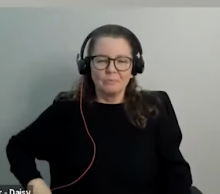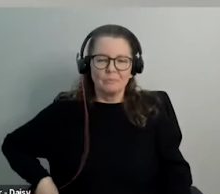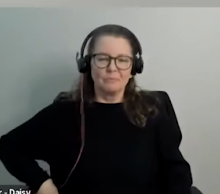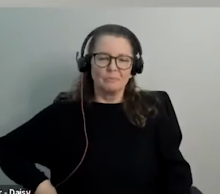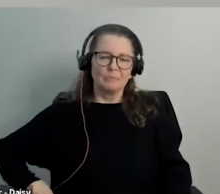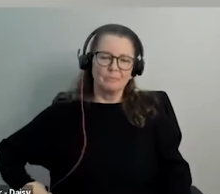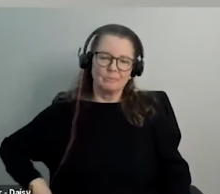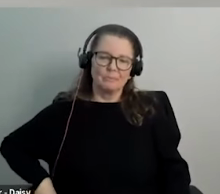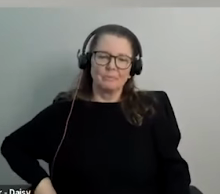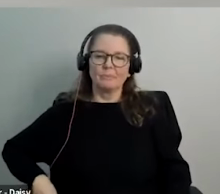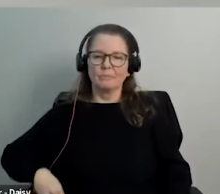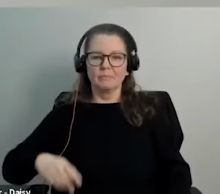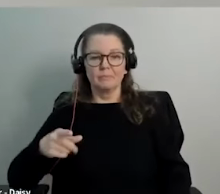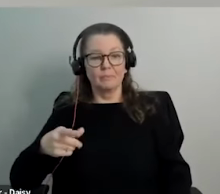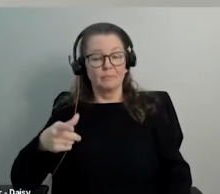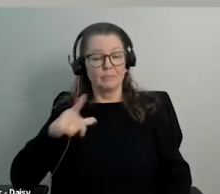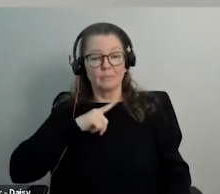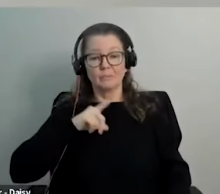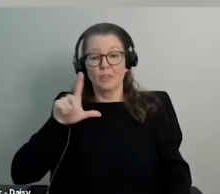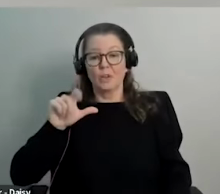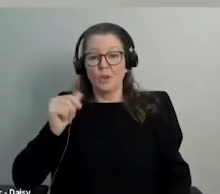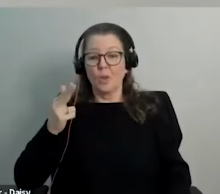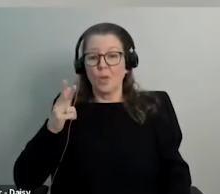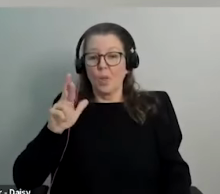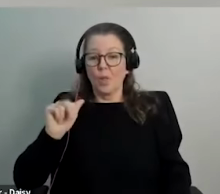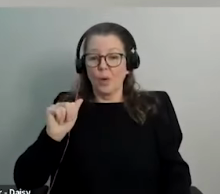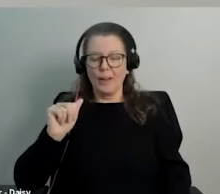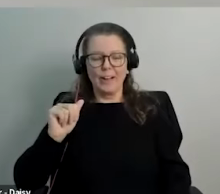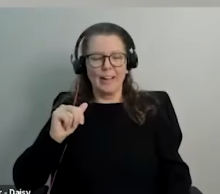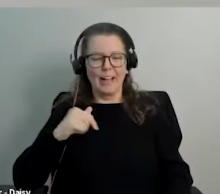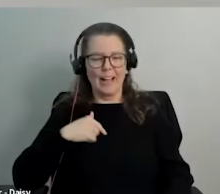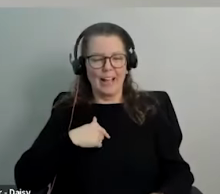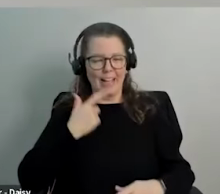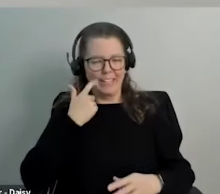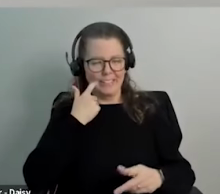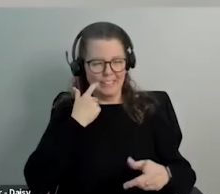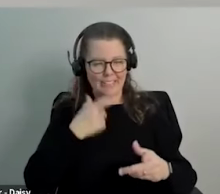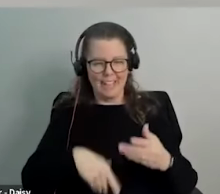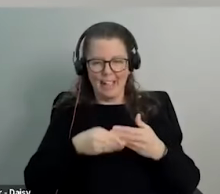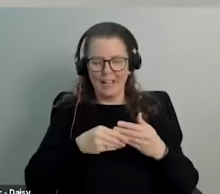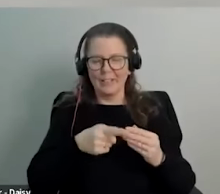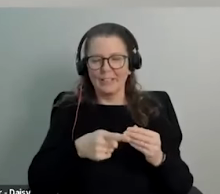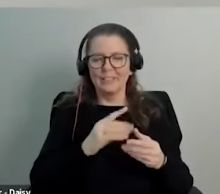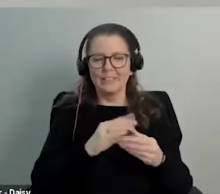I can go next. This is Laura 'cause I'll piggyback on your response, Fred. I was gonna say two things.